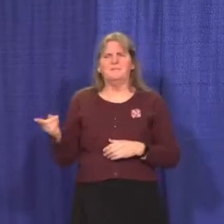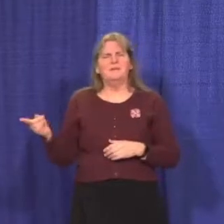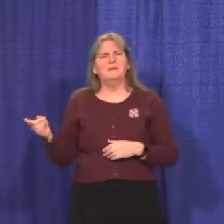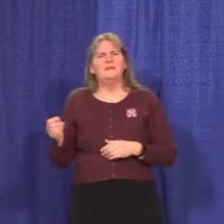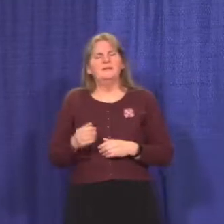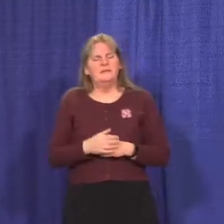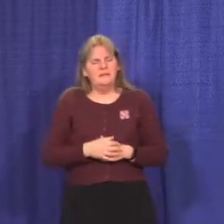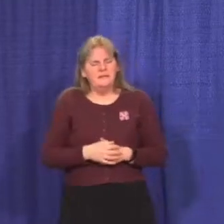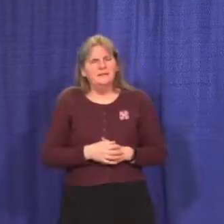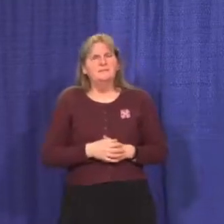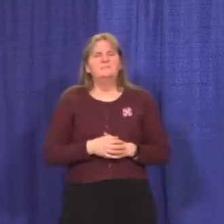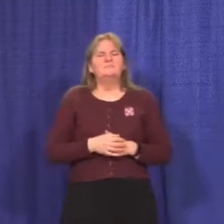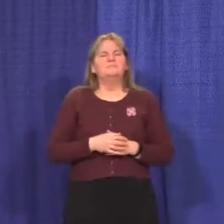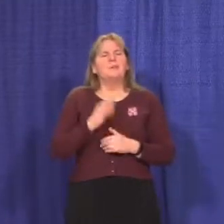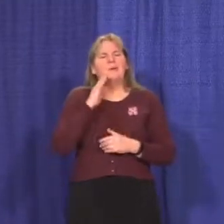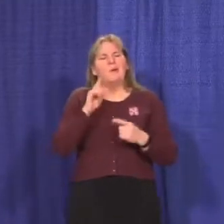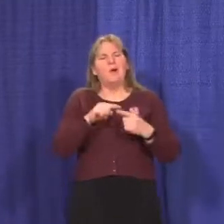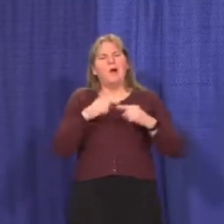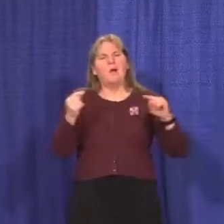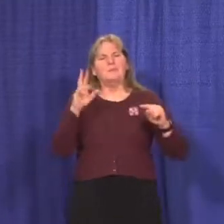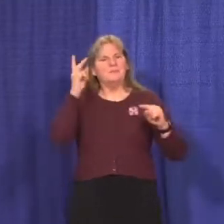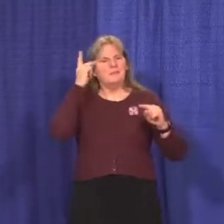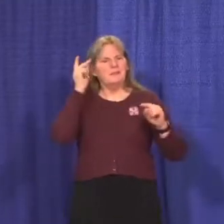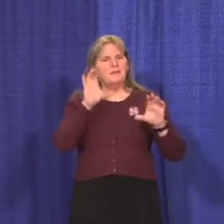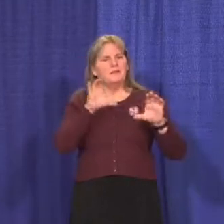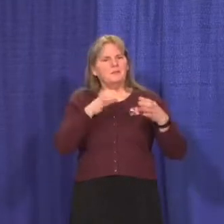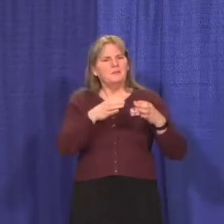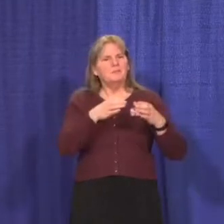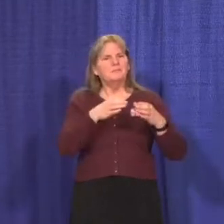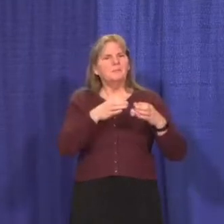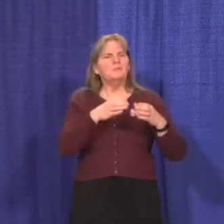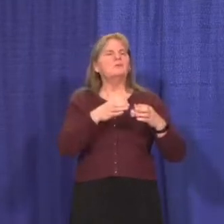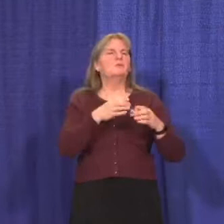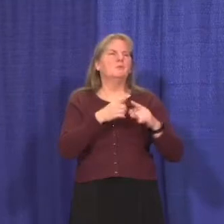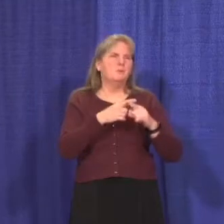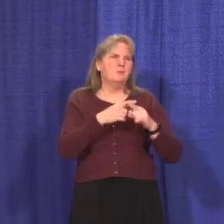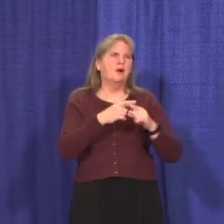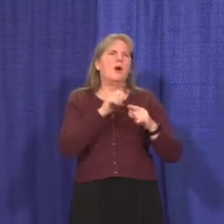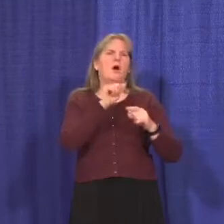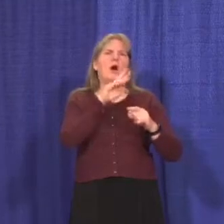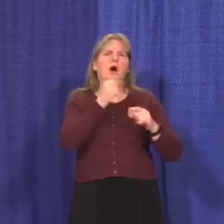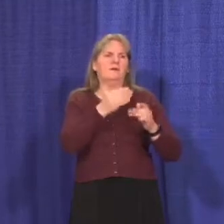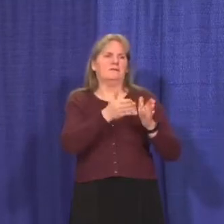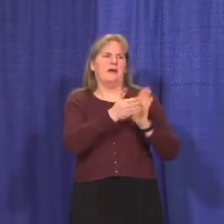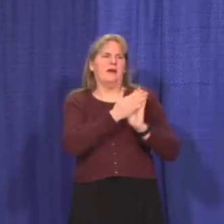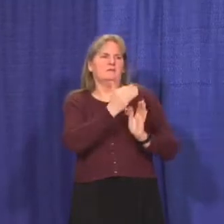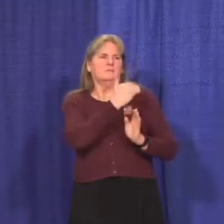saying since August is asking about an election. That's interesting.